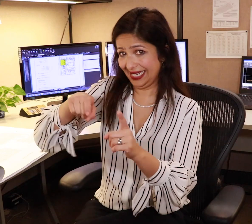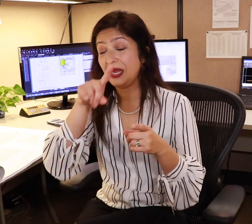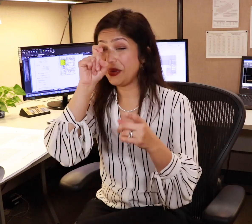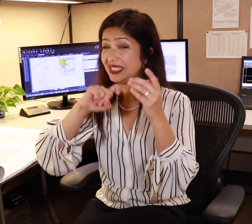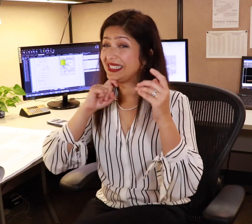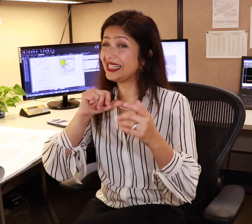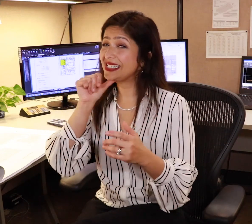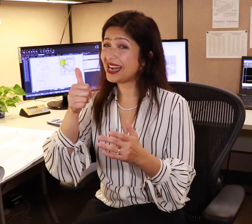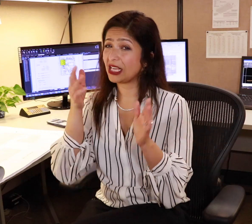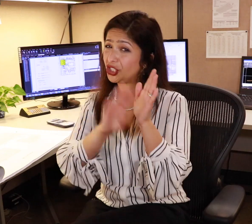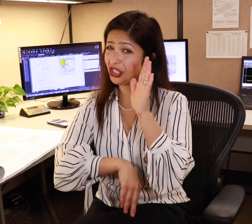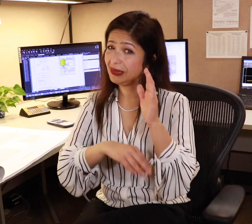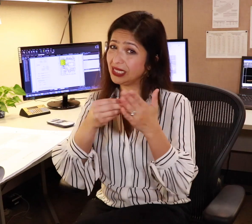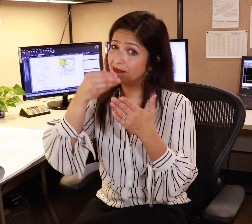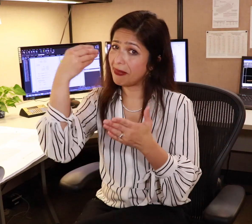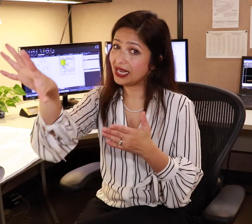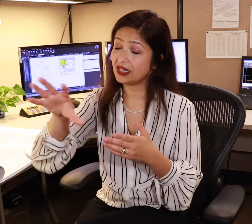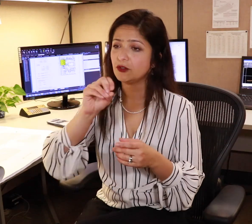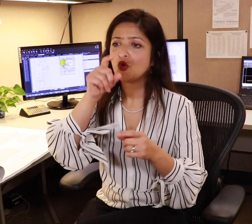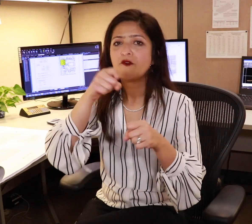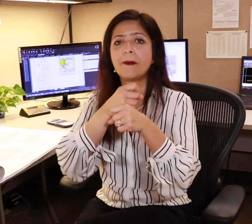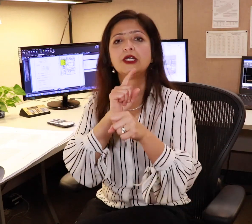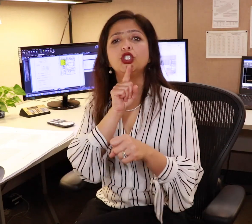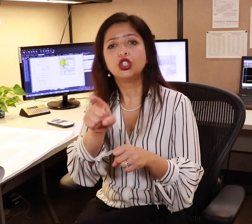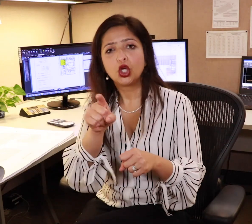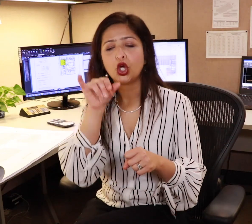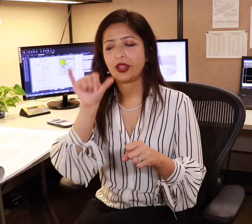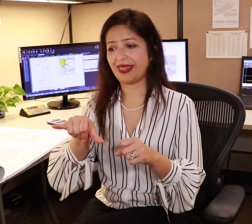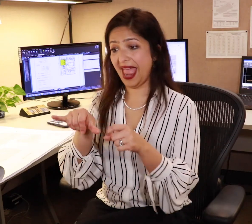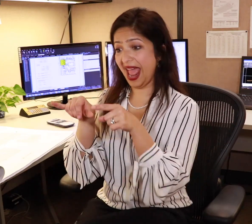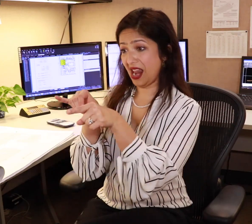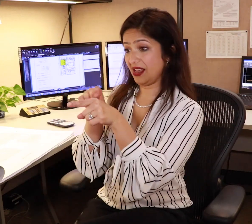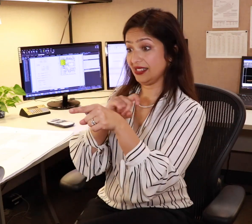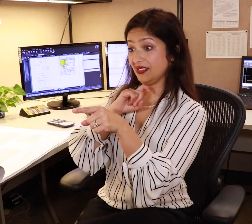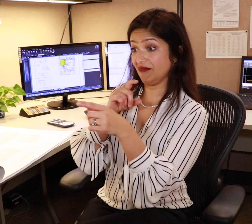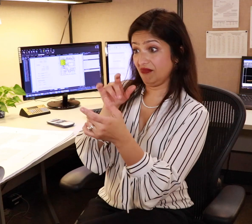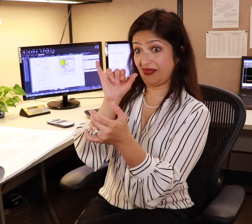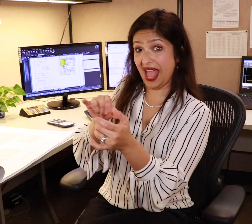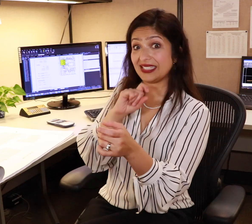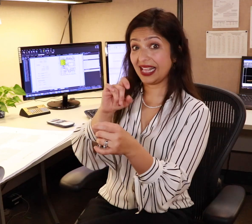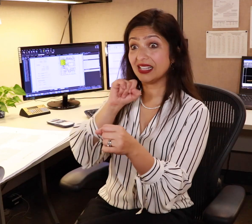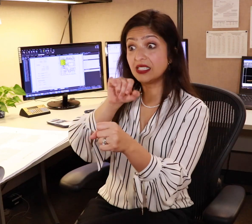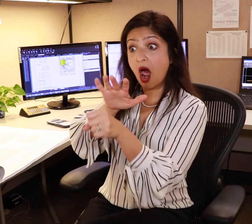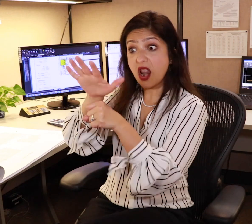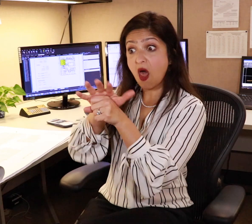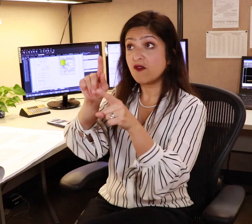Steel is not cheap, so we have to make sure that there’s enough steel to